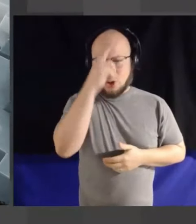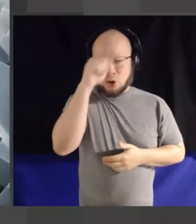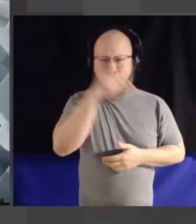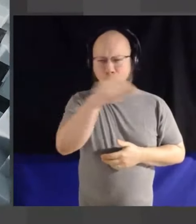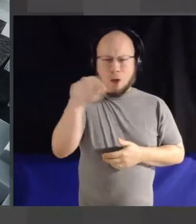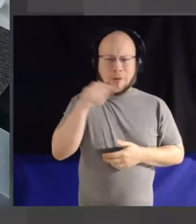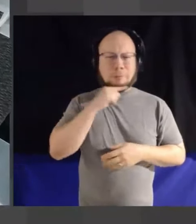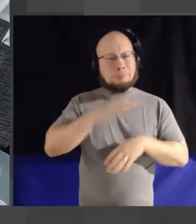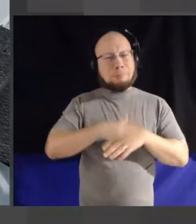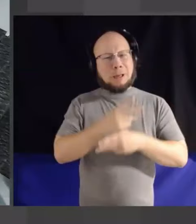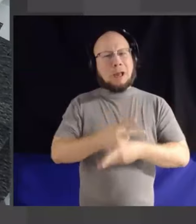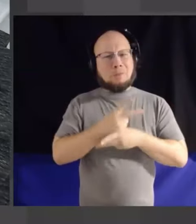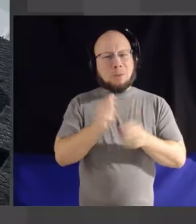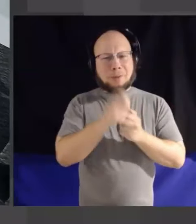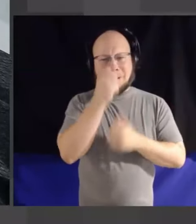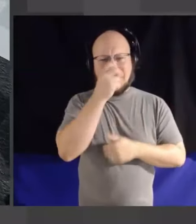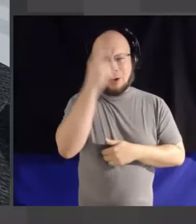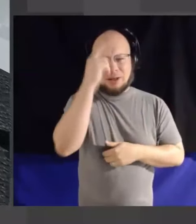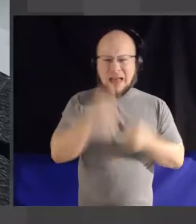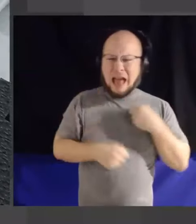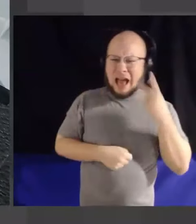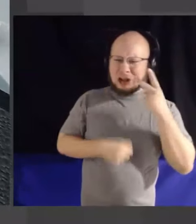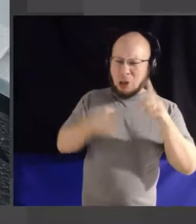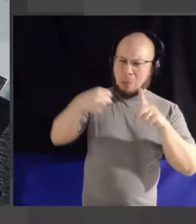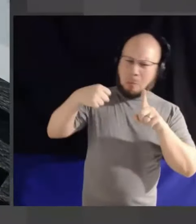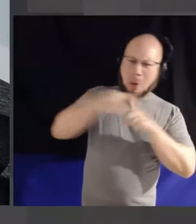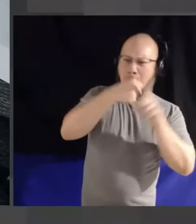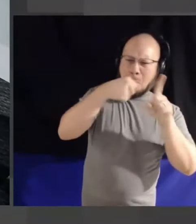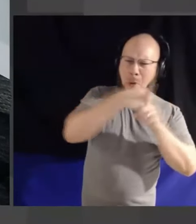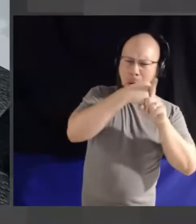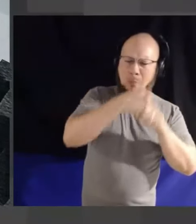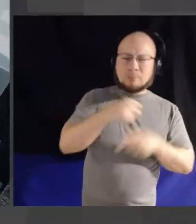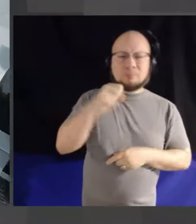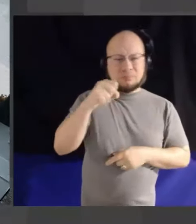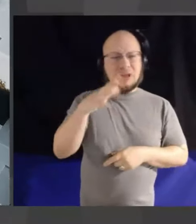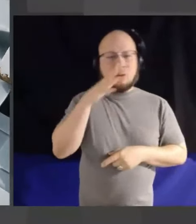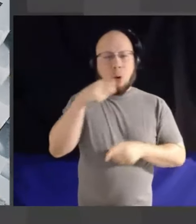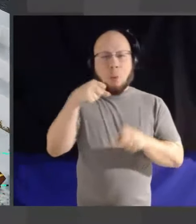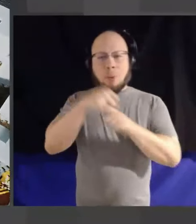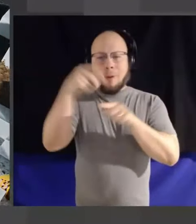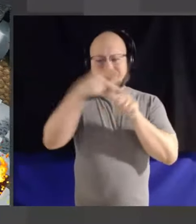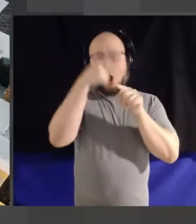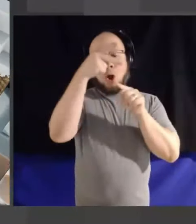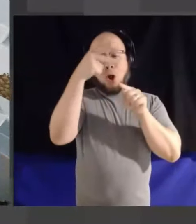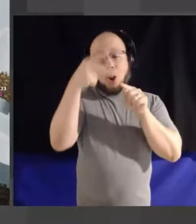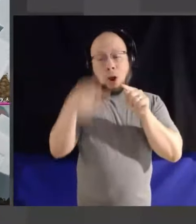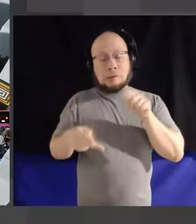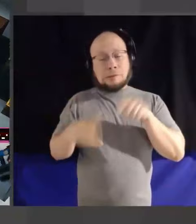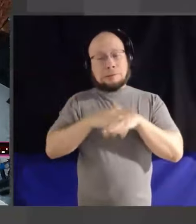NEW MECHANIC. THE GOATS ARE ALL AROUND AND YOU NEED TO BE CAREFUL.